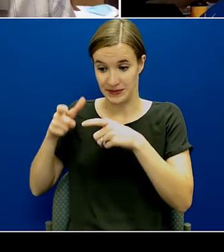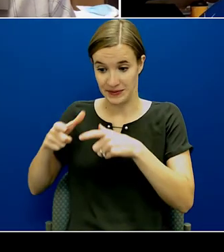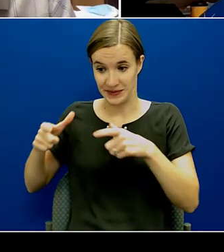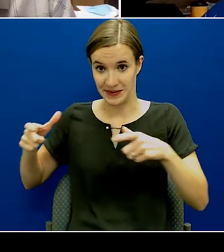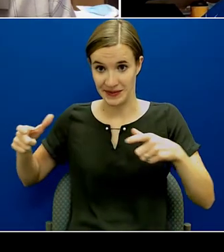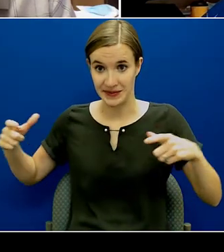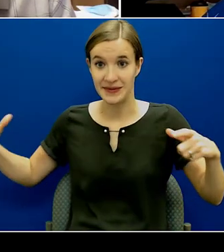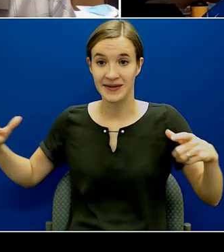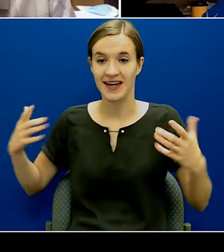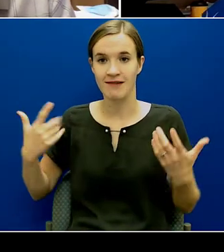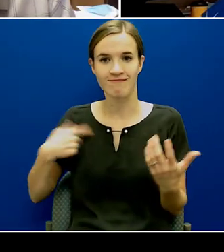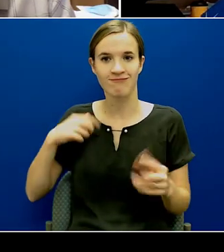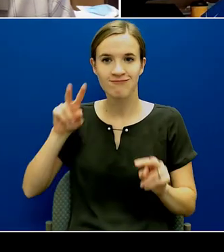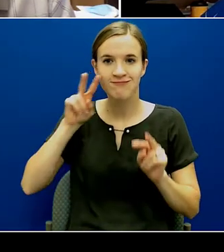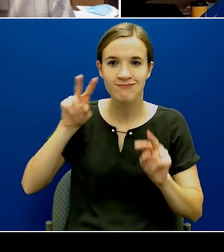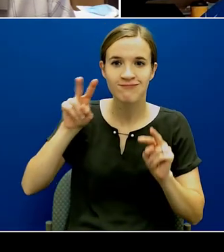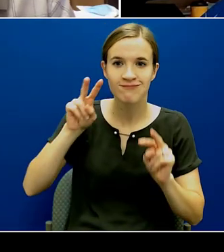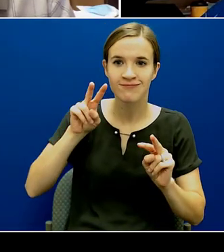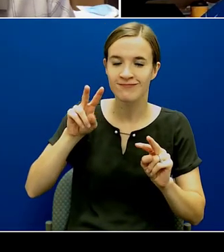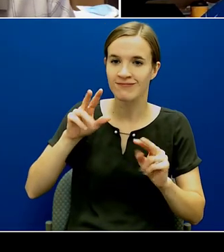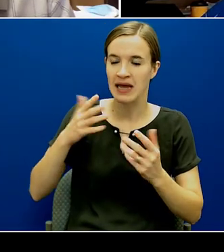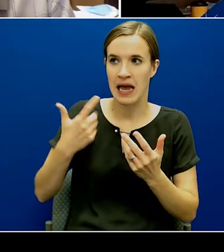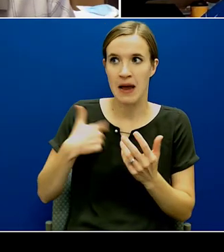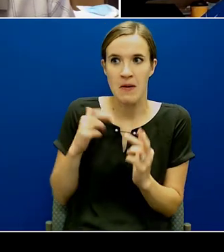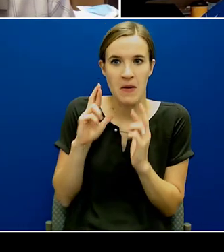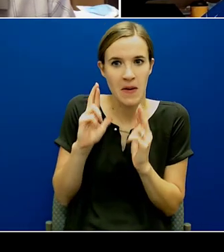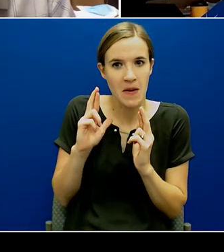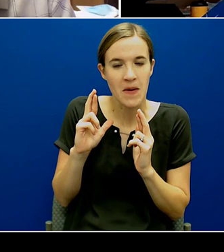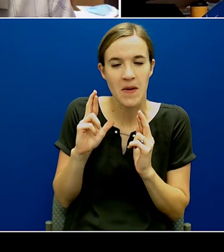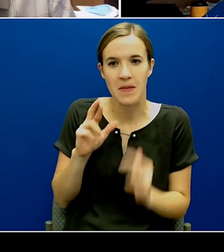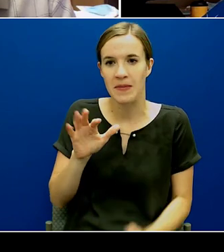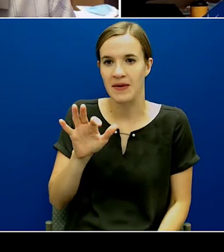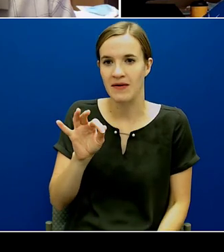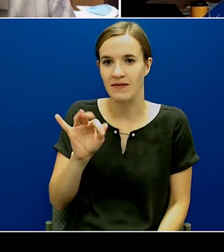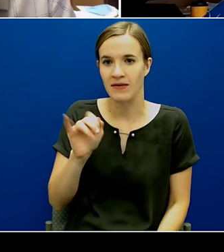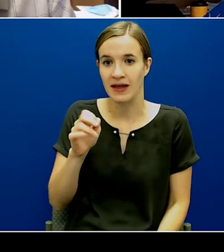and dreams. But the smaller communities is